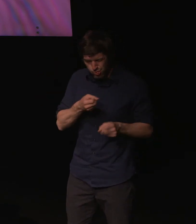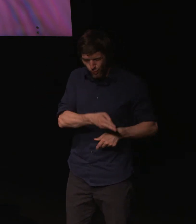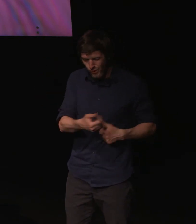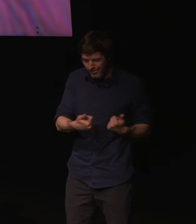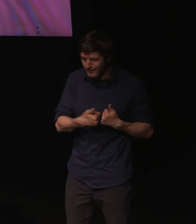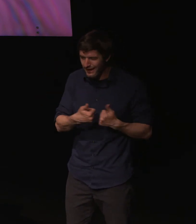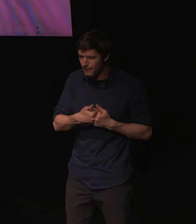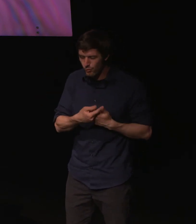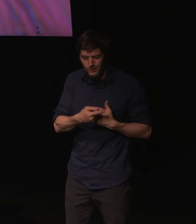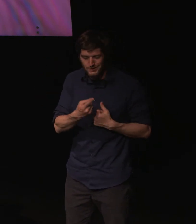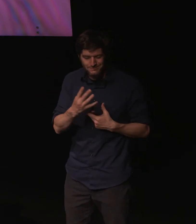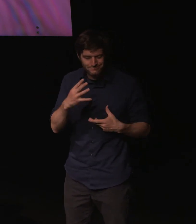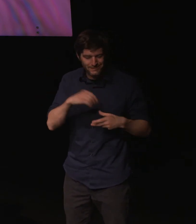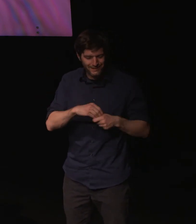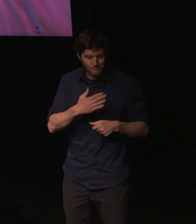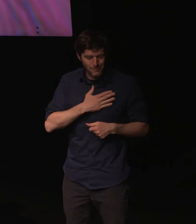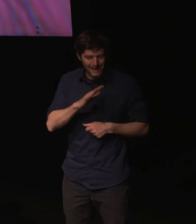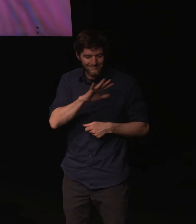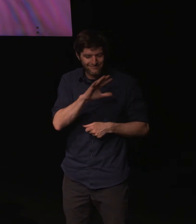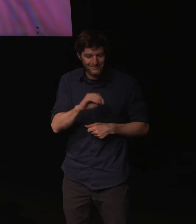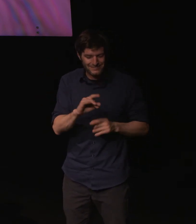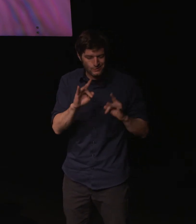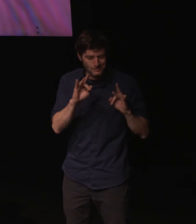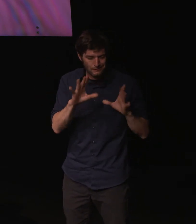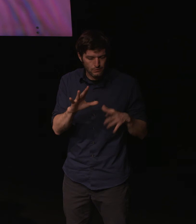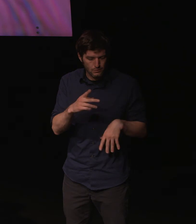I'm not gonna sit here and say that...